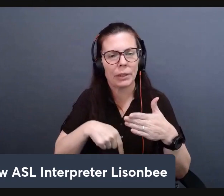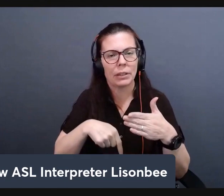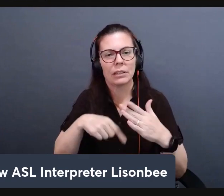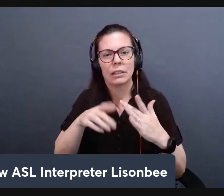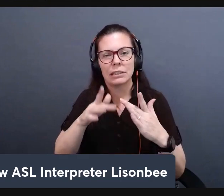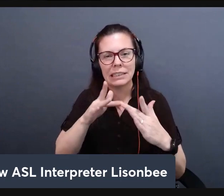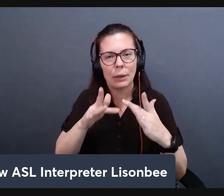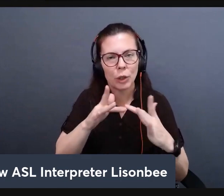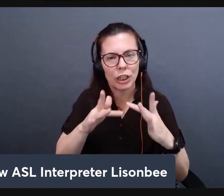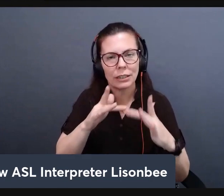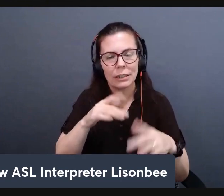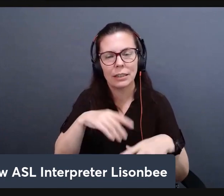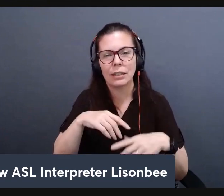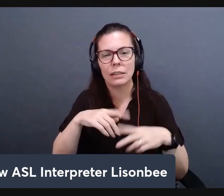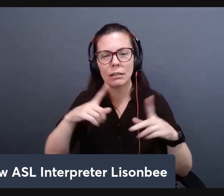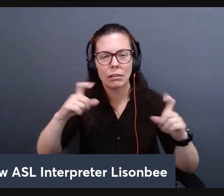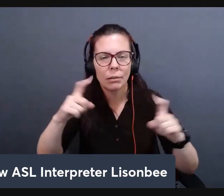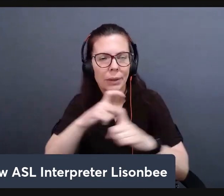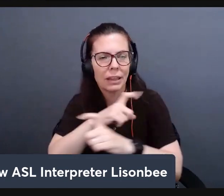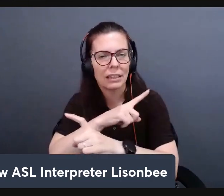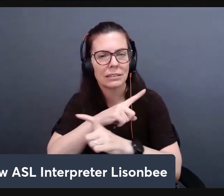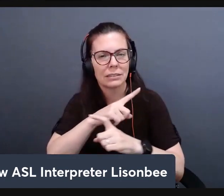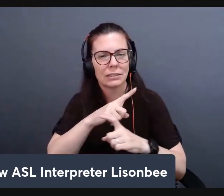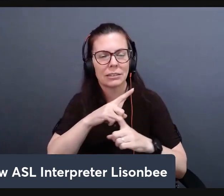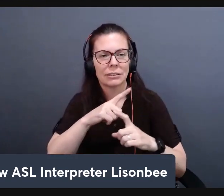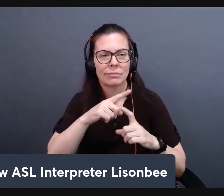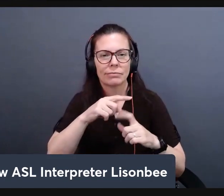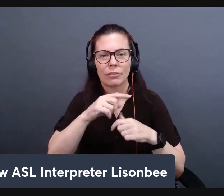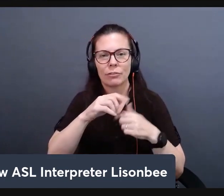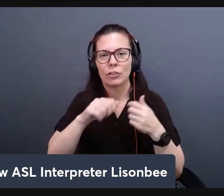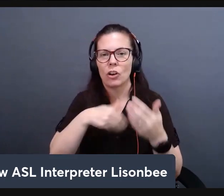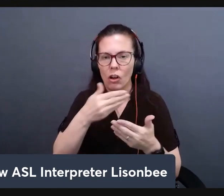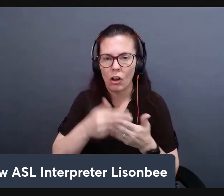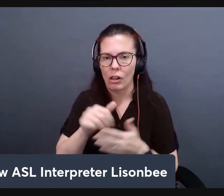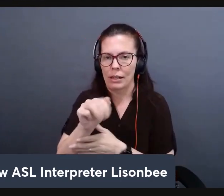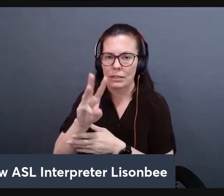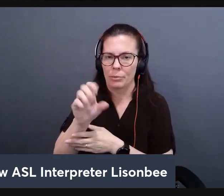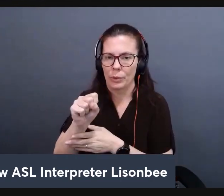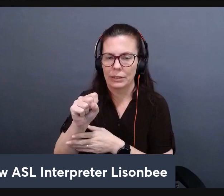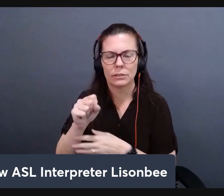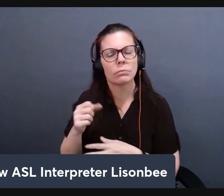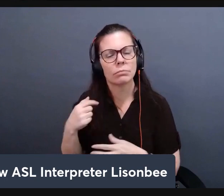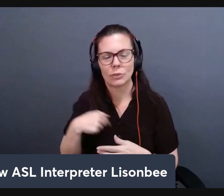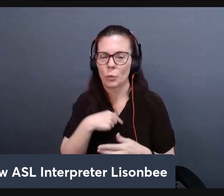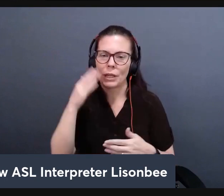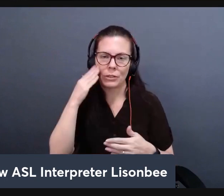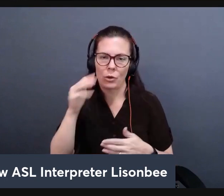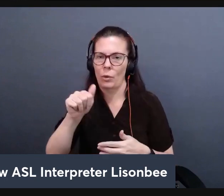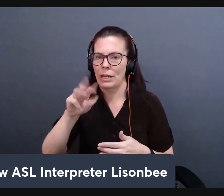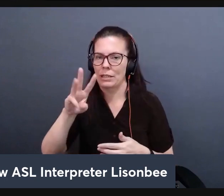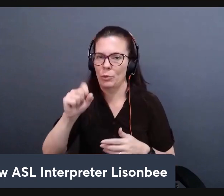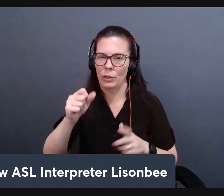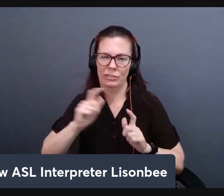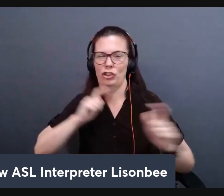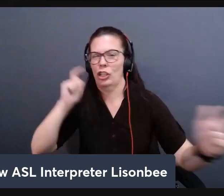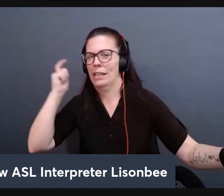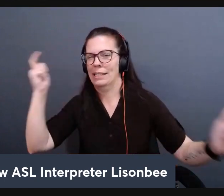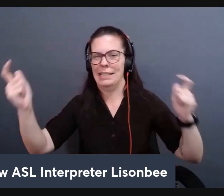and all of the complexities of the all of AWS. We know that AWS is a gigantic playground toolbox